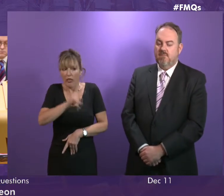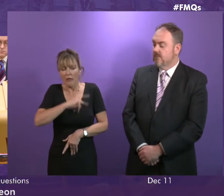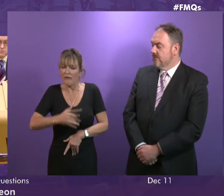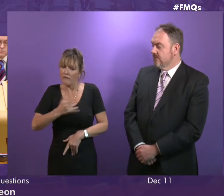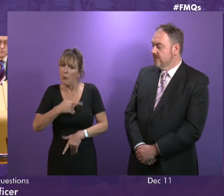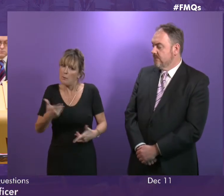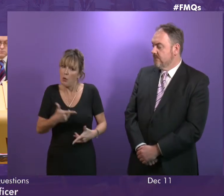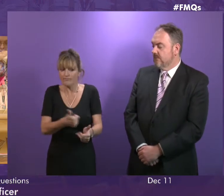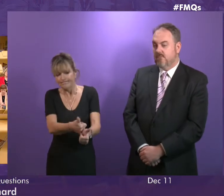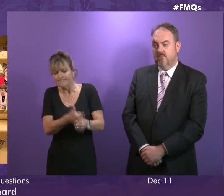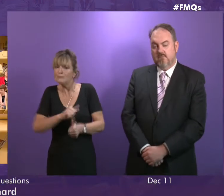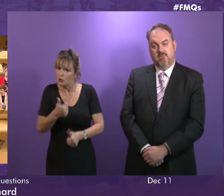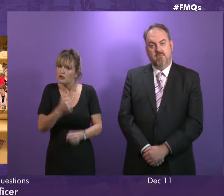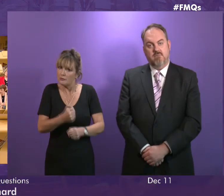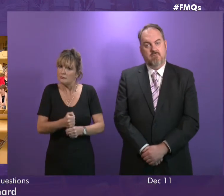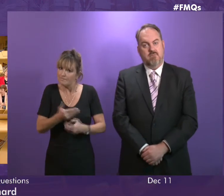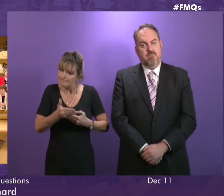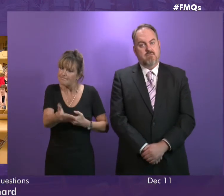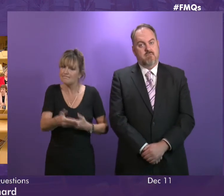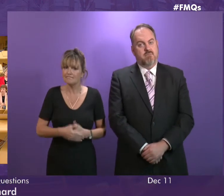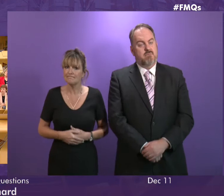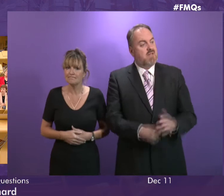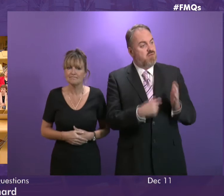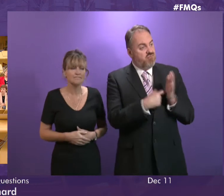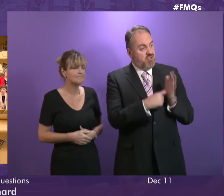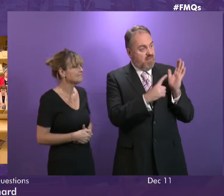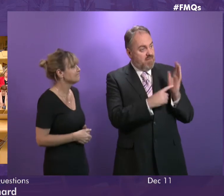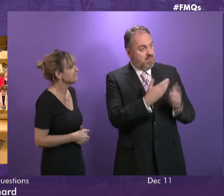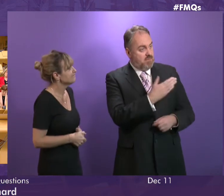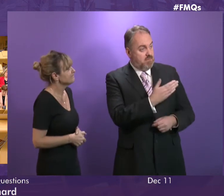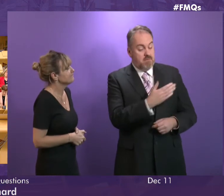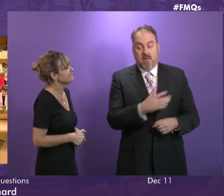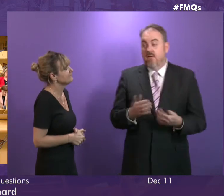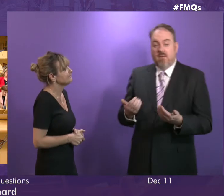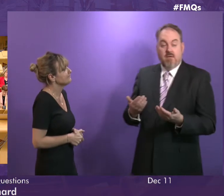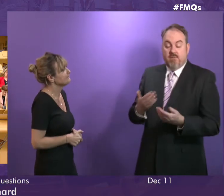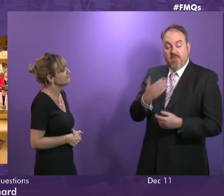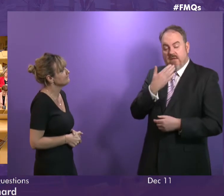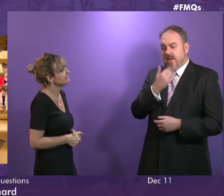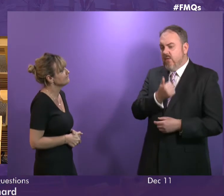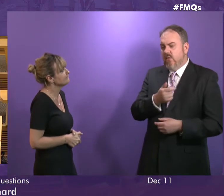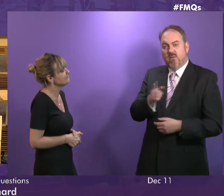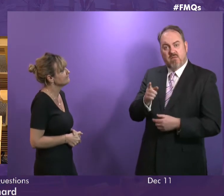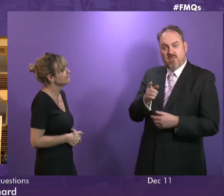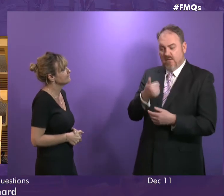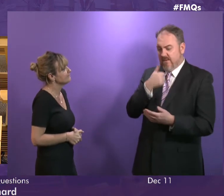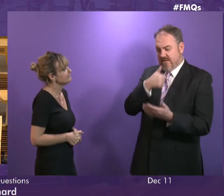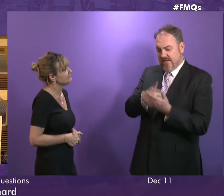do a very difficult and challenging job. The Maryfield medical centre wrote to me last week, at the same time as it wrote to the